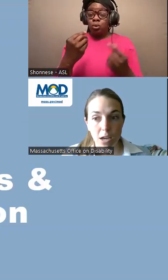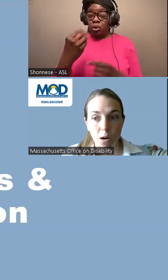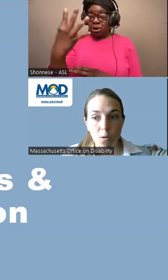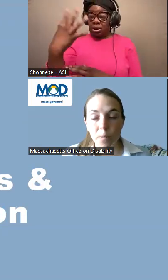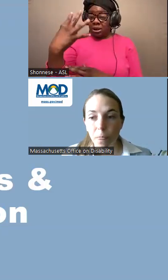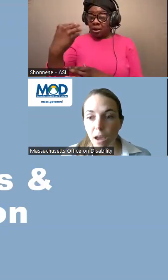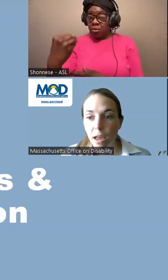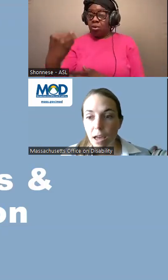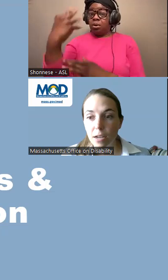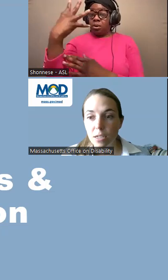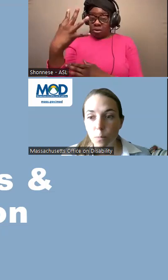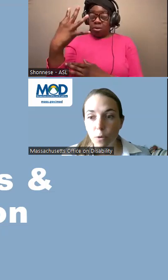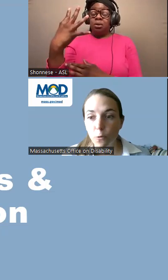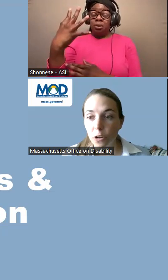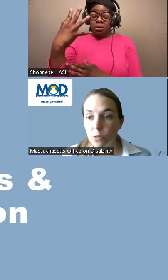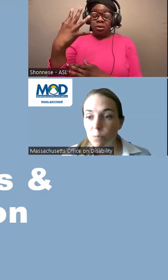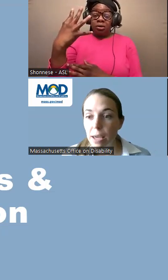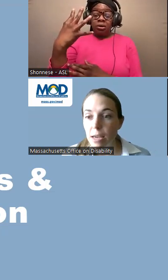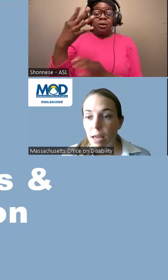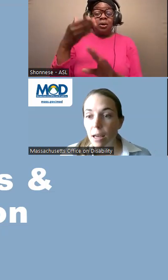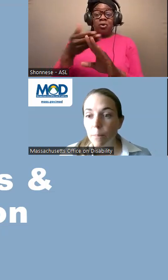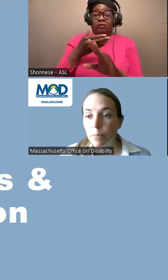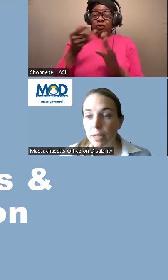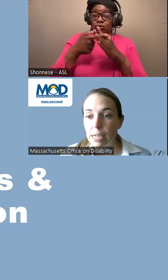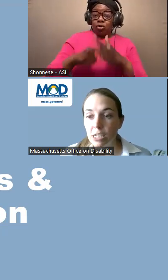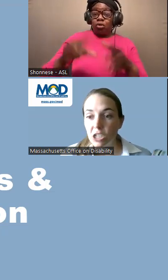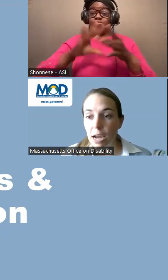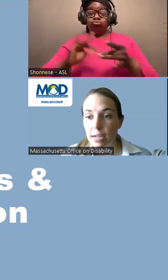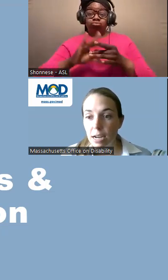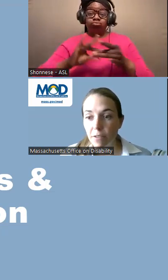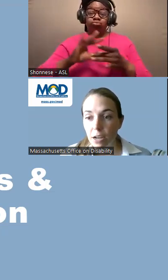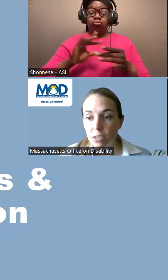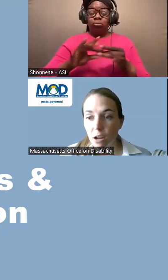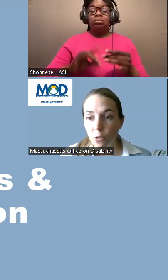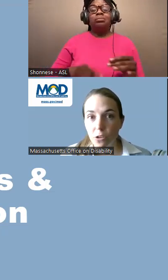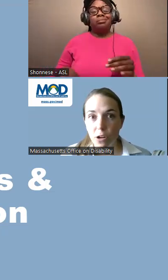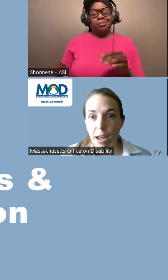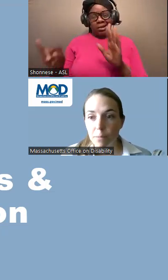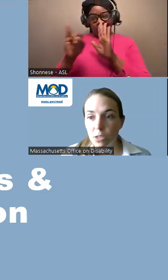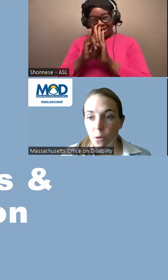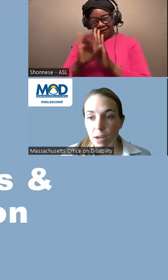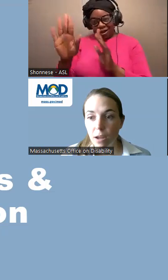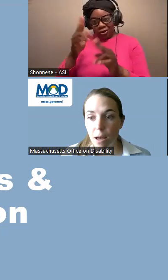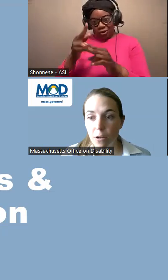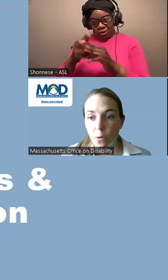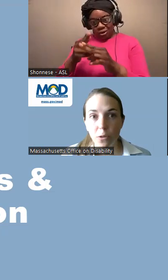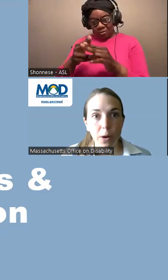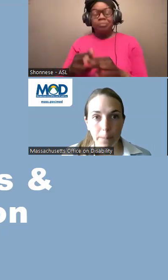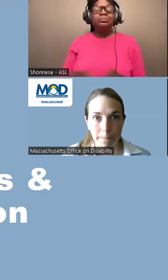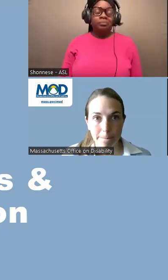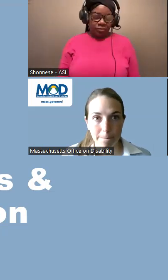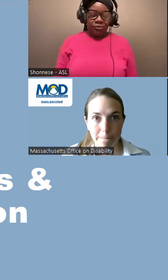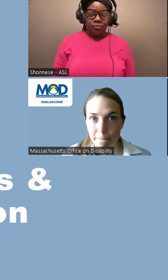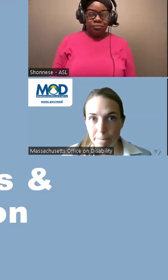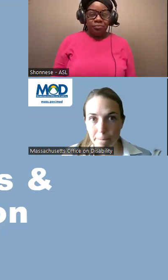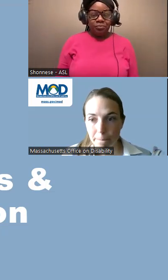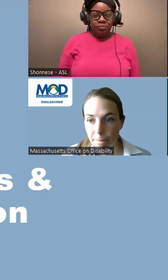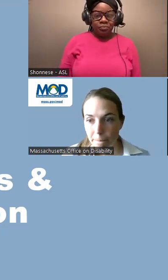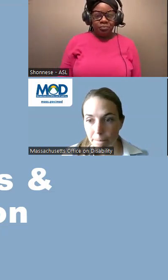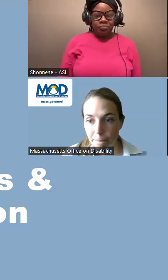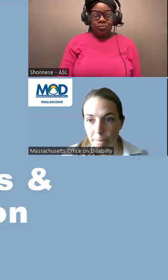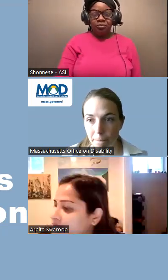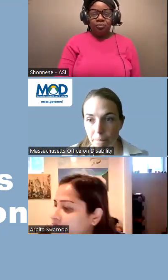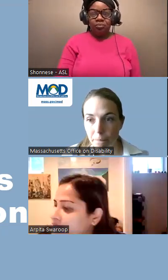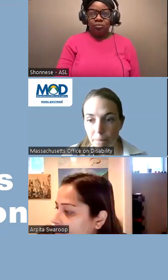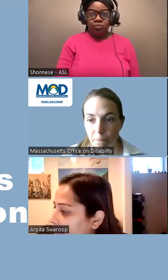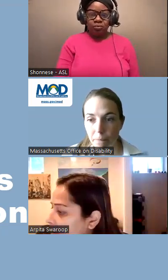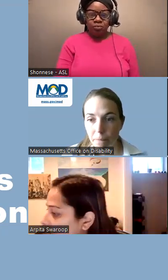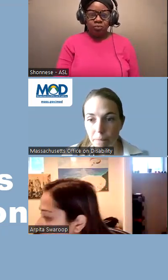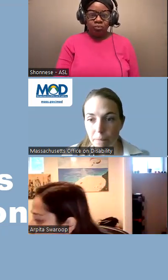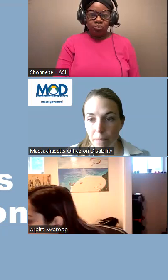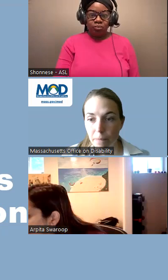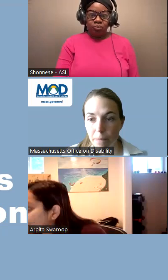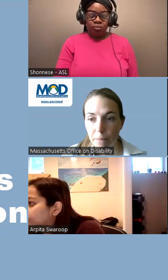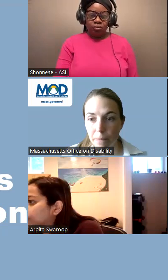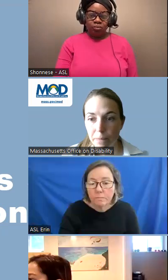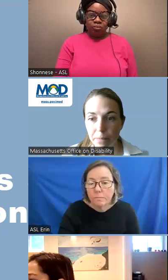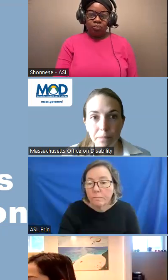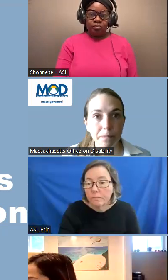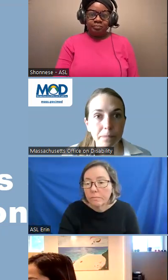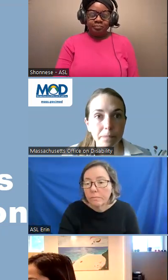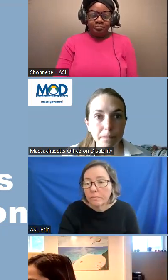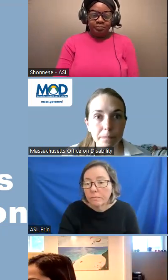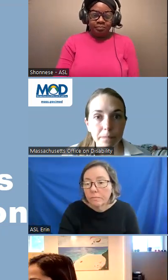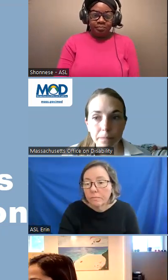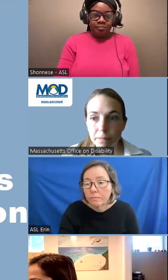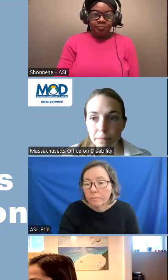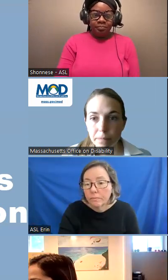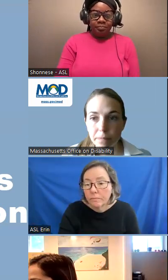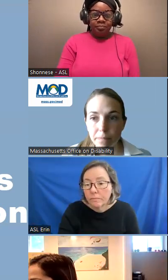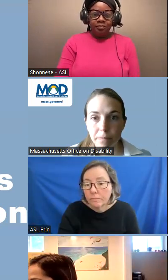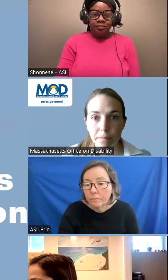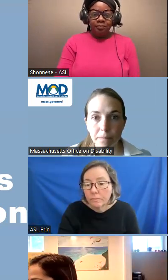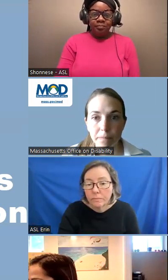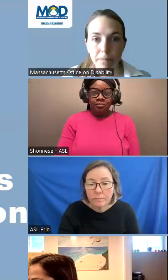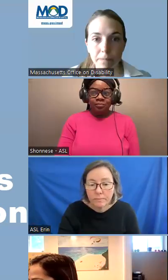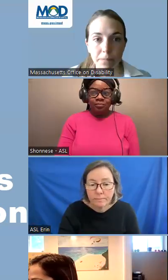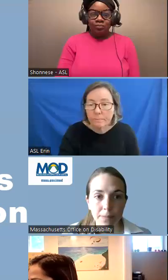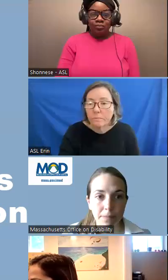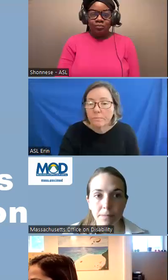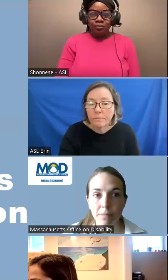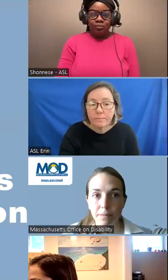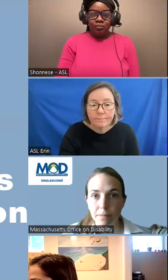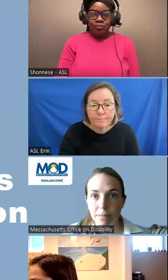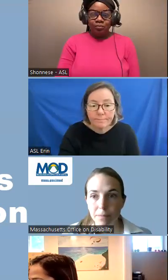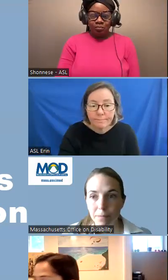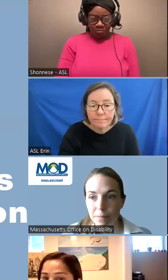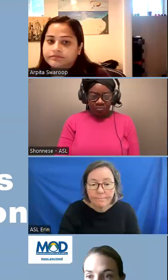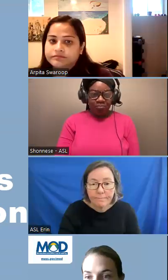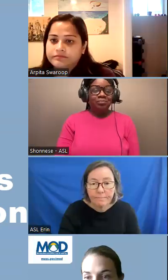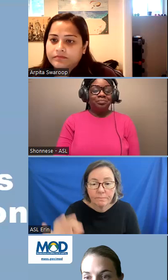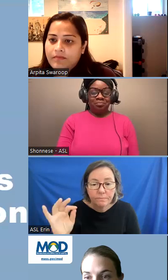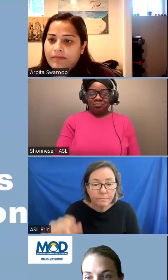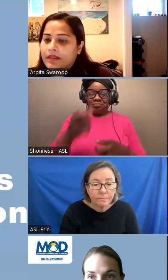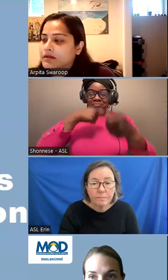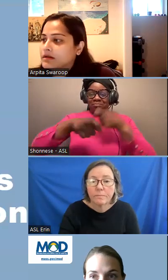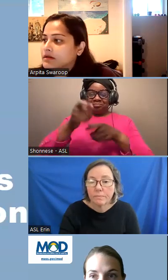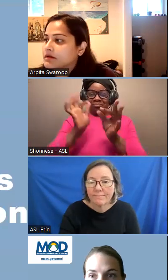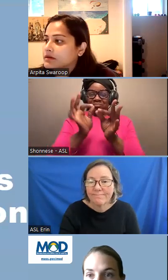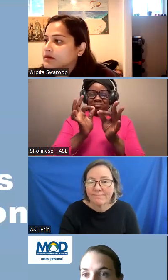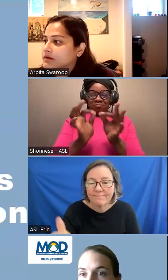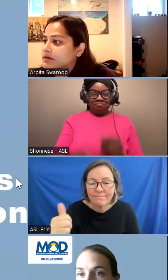video and before you speak, please just identify yourself with your name so we know who you are.